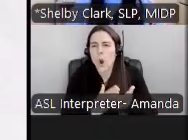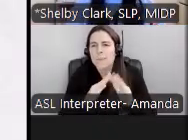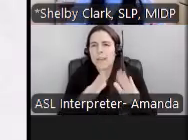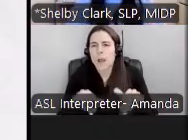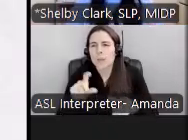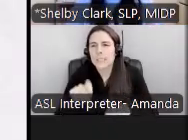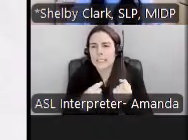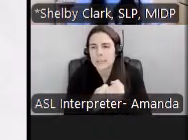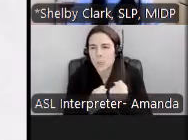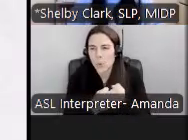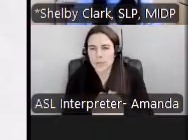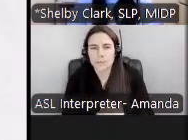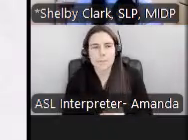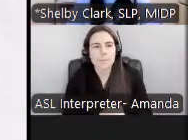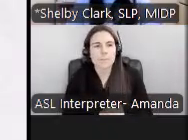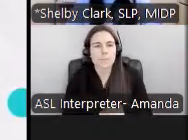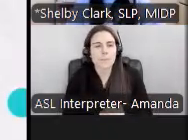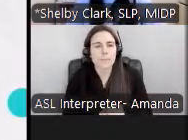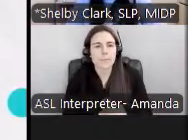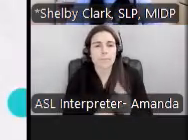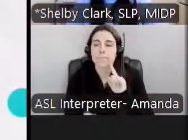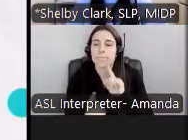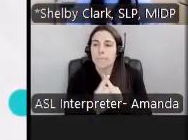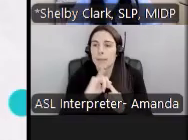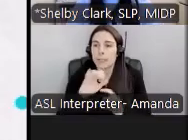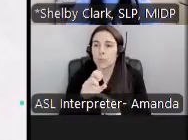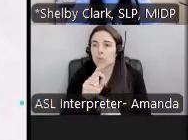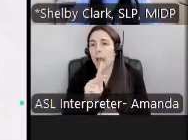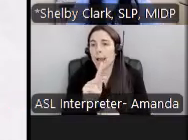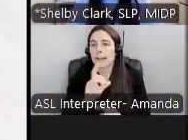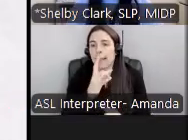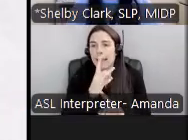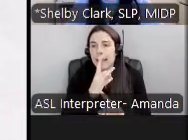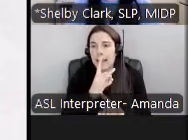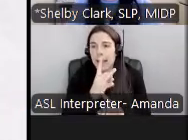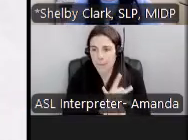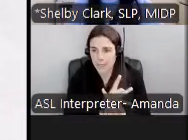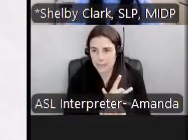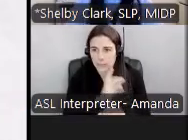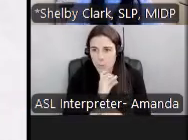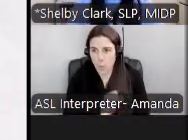So meet Jack. He's eight months old. Has typical hearing.